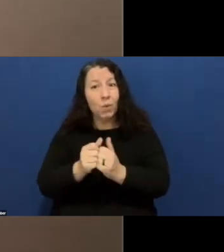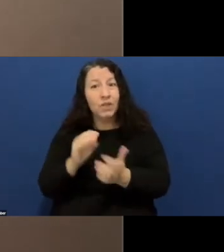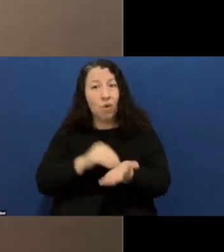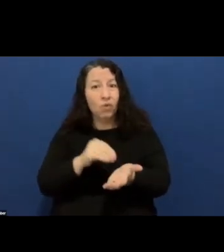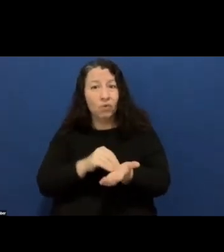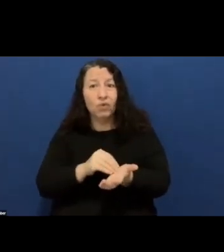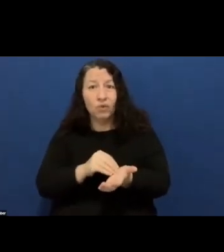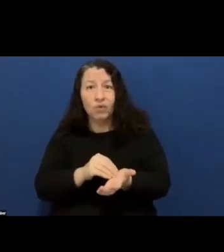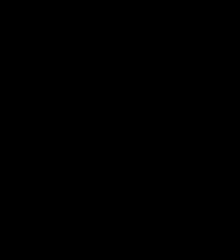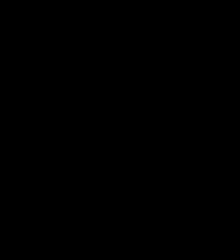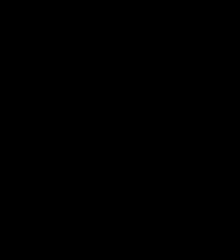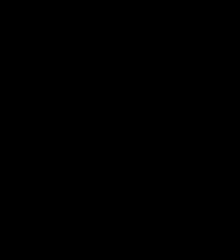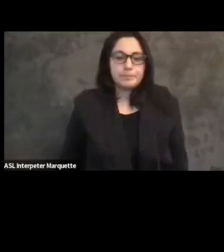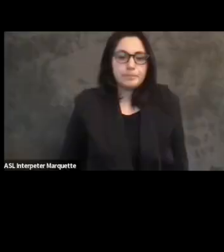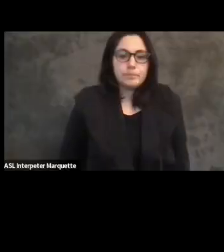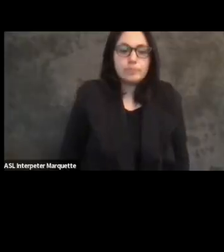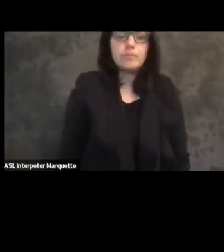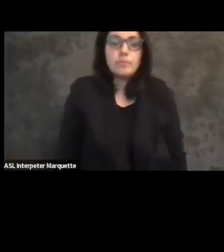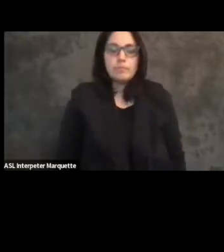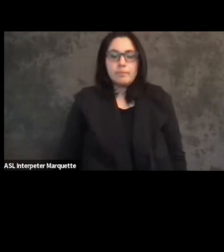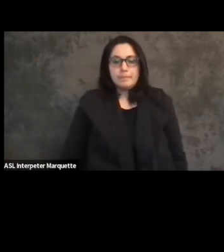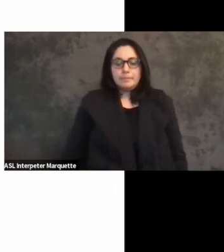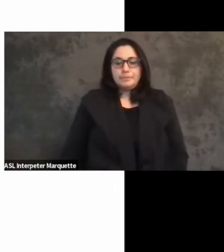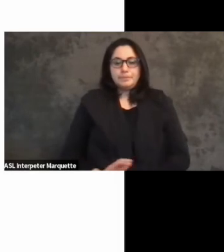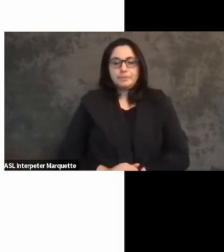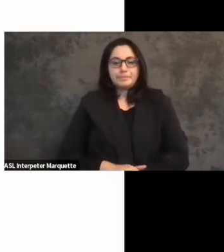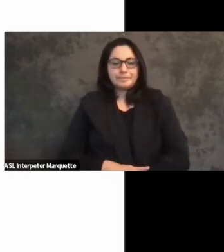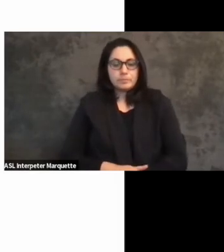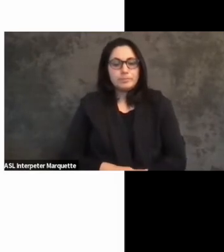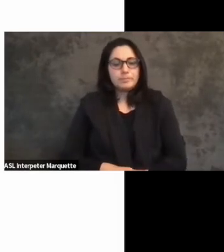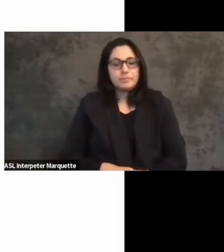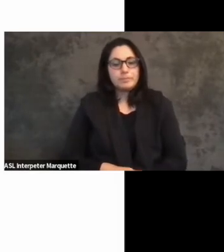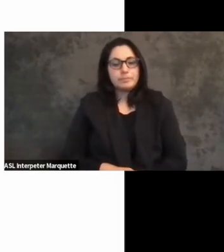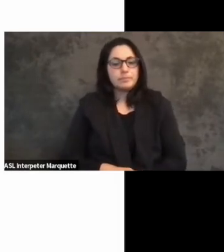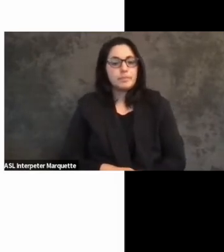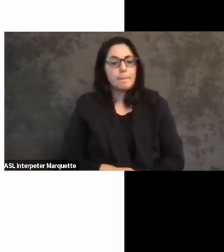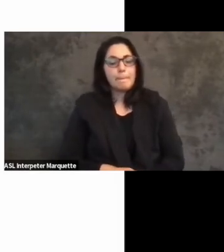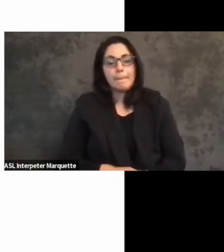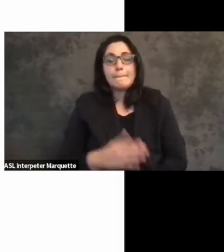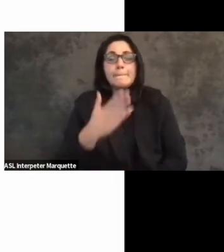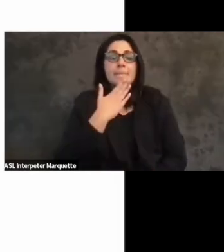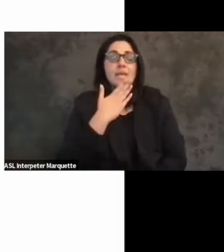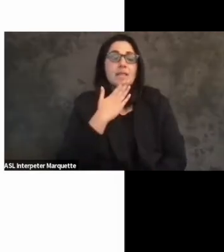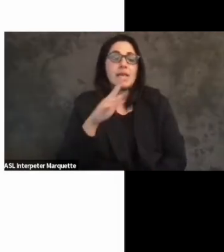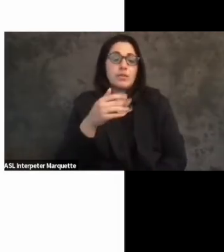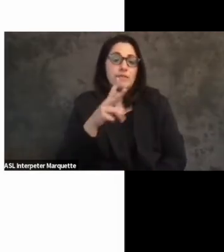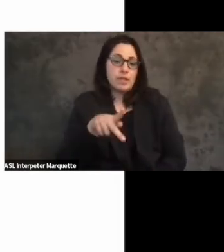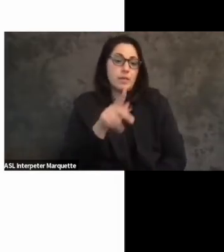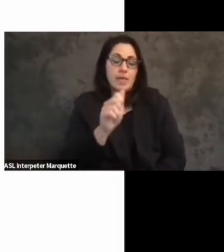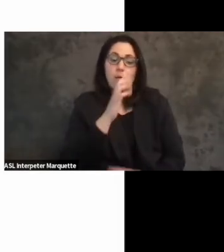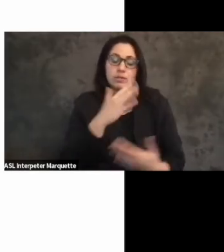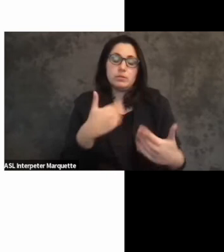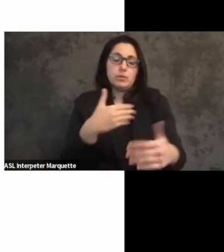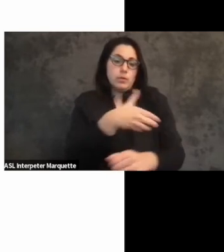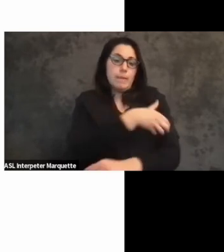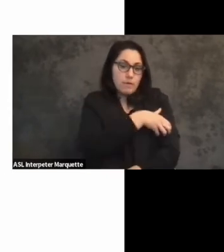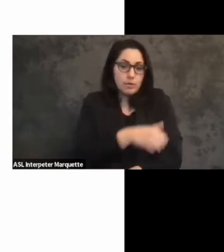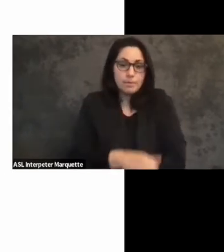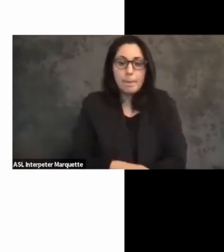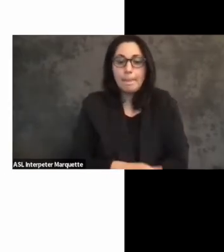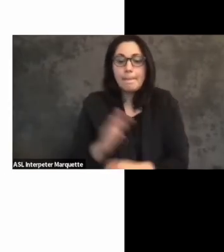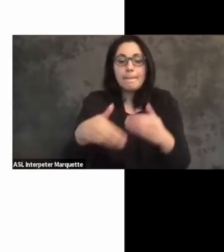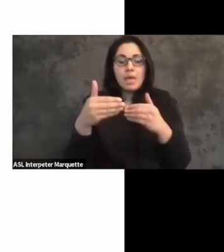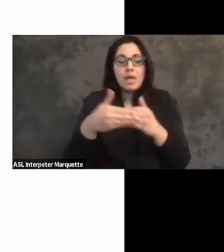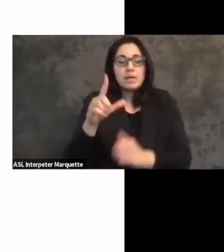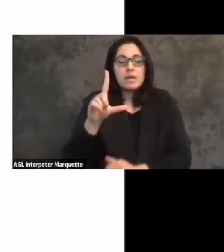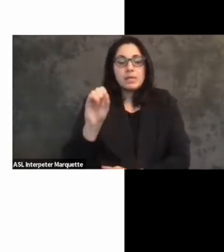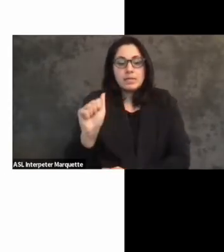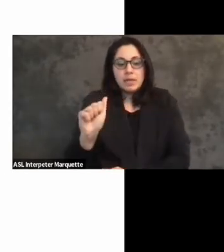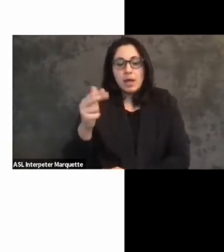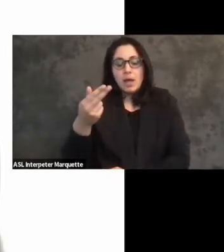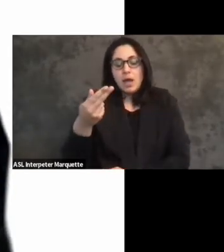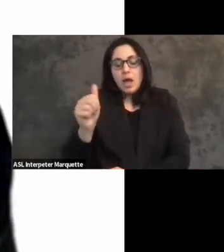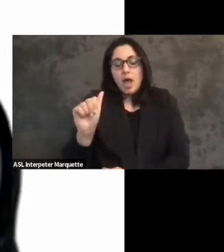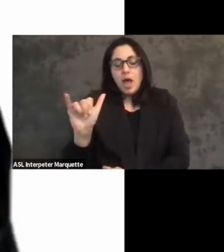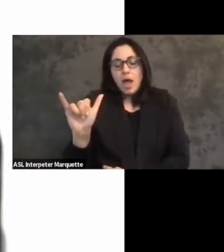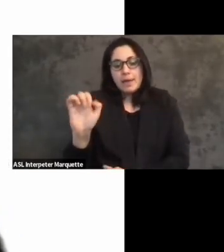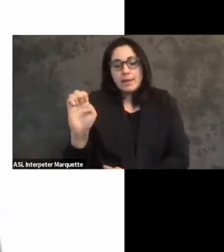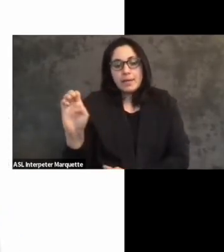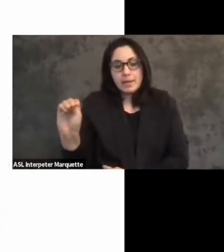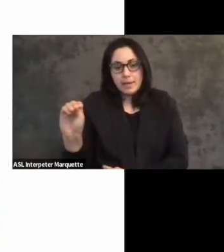I meet with my doctors. Thank you Philip that was very powerful. And